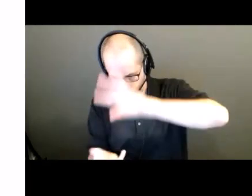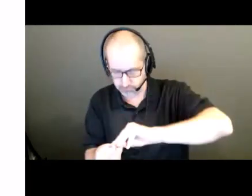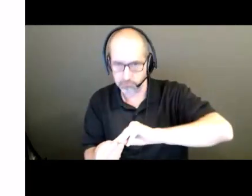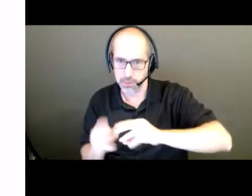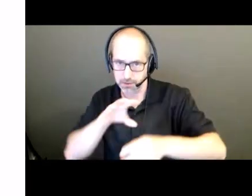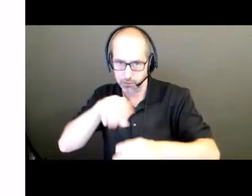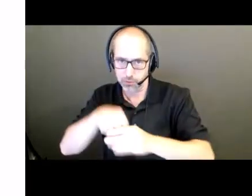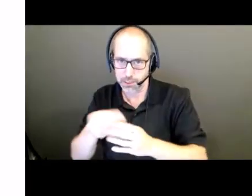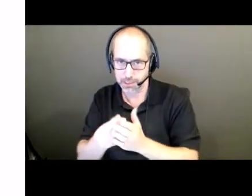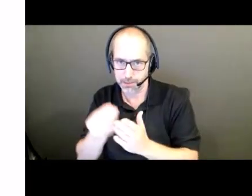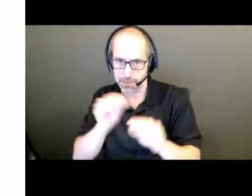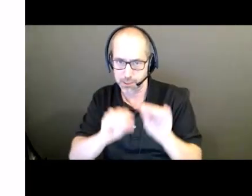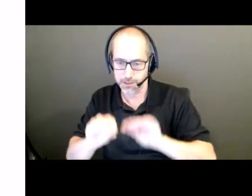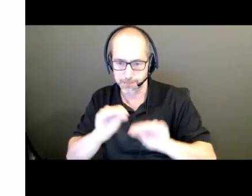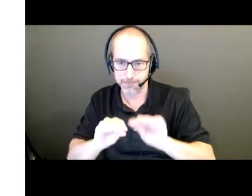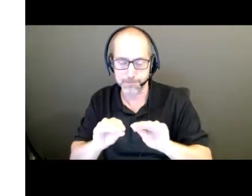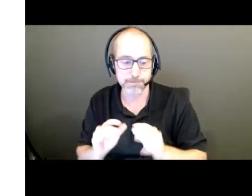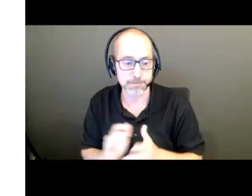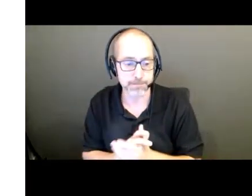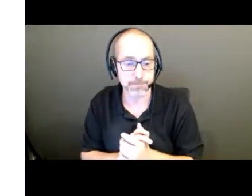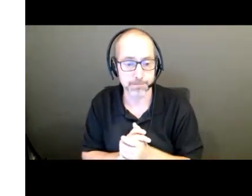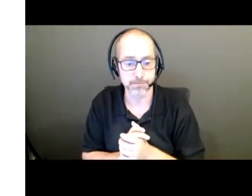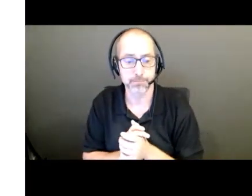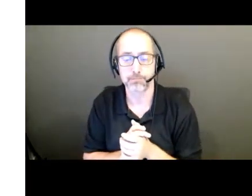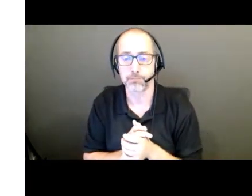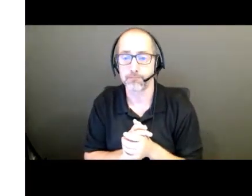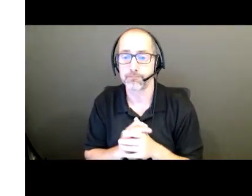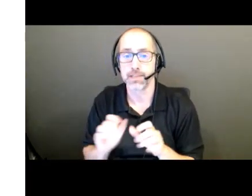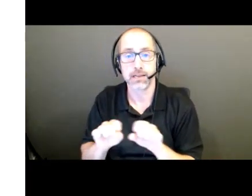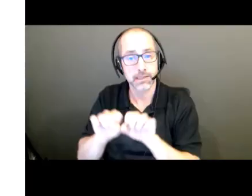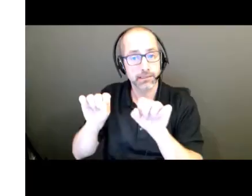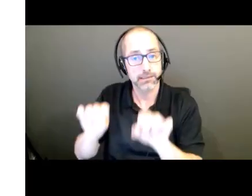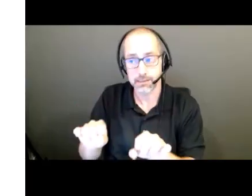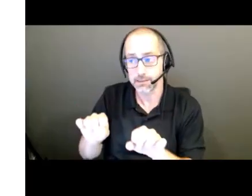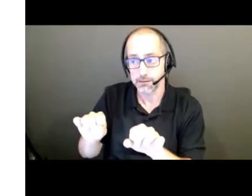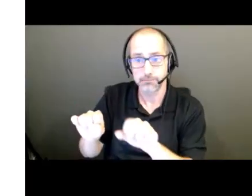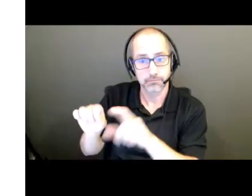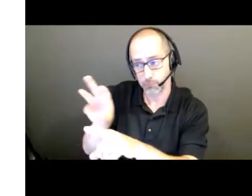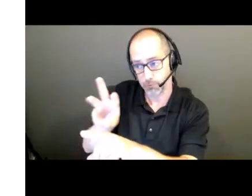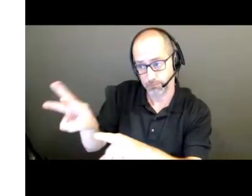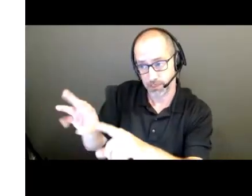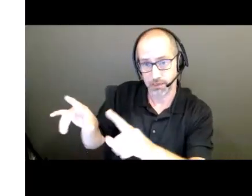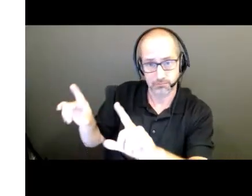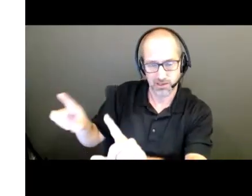Note that the system will allow you to enter an amount of your choice.